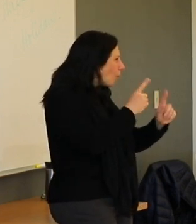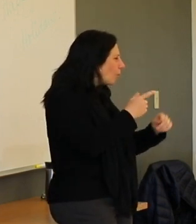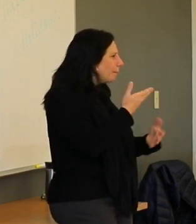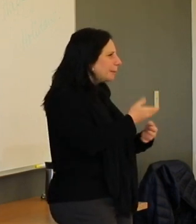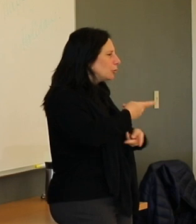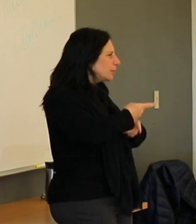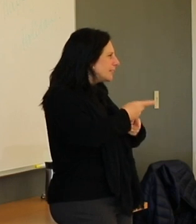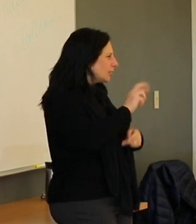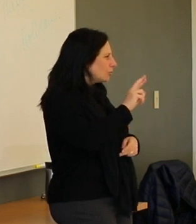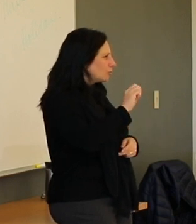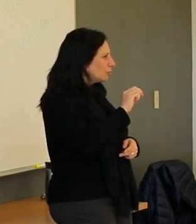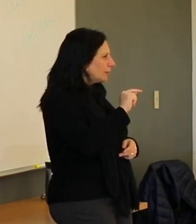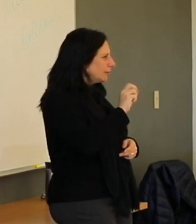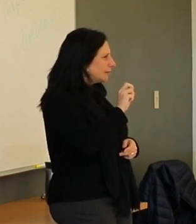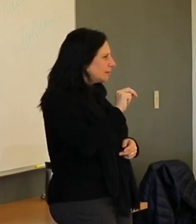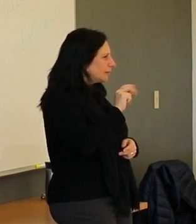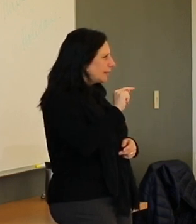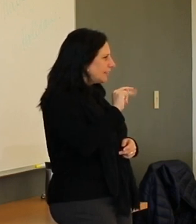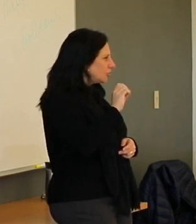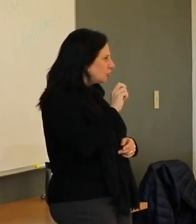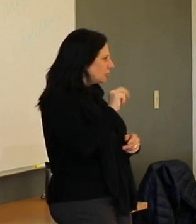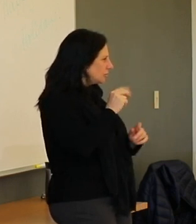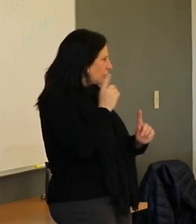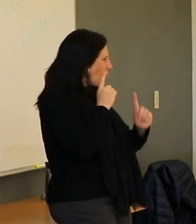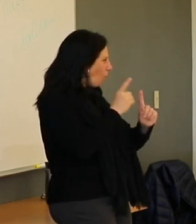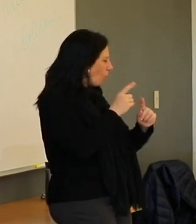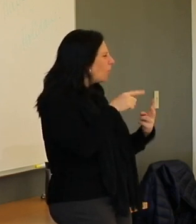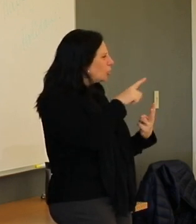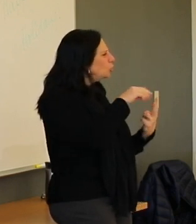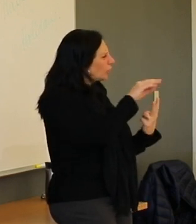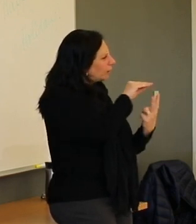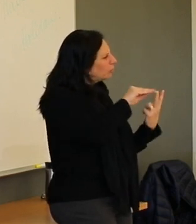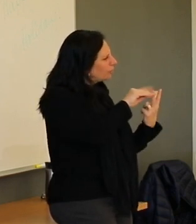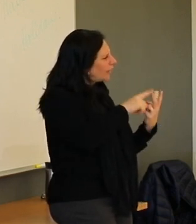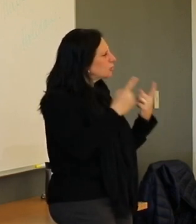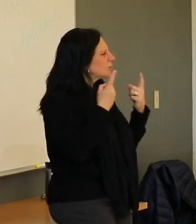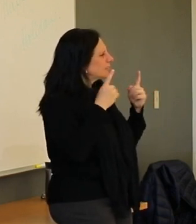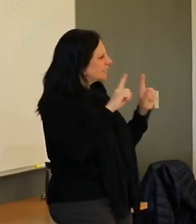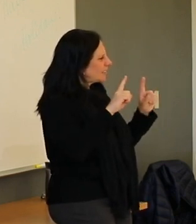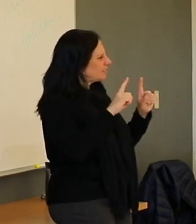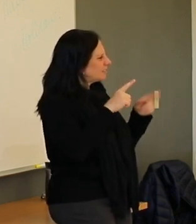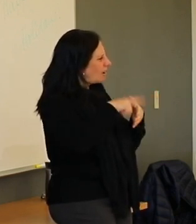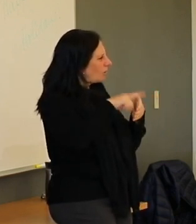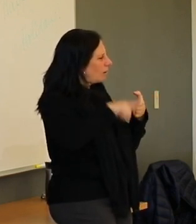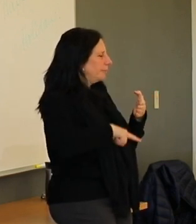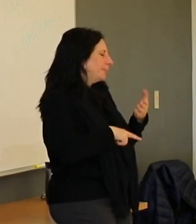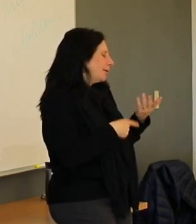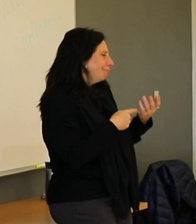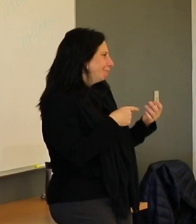If you want, you can put those under success outcomes, but you don't have to put anything there.